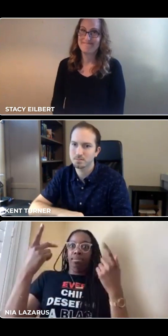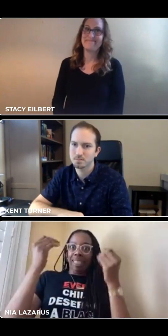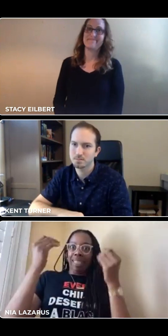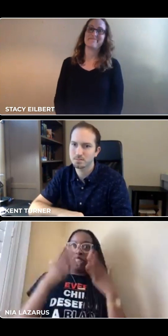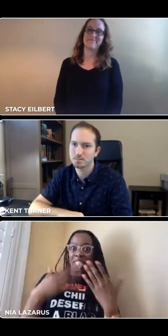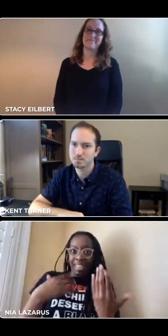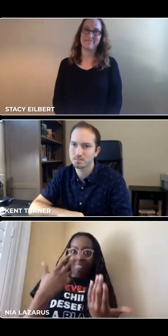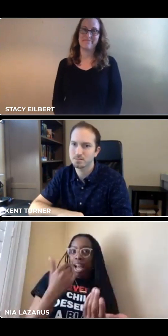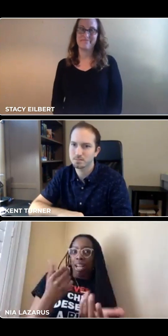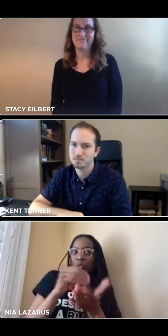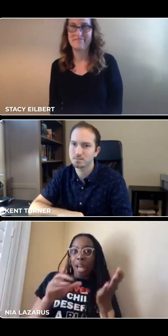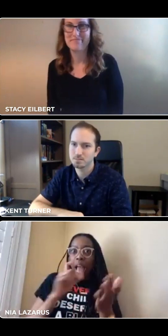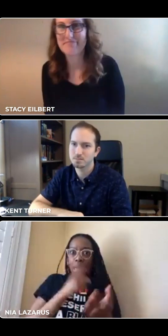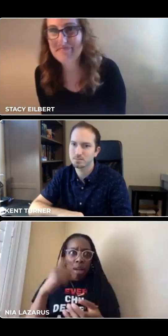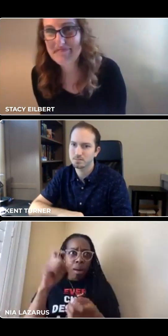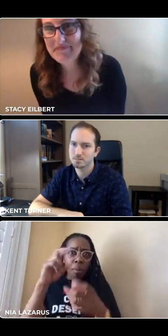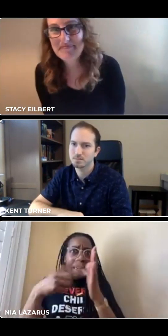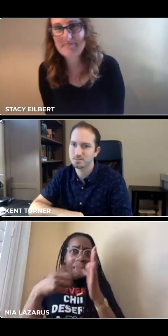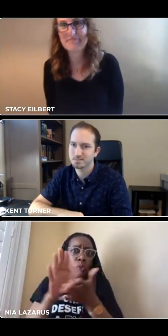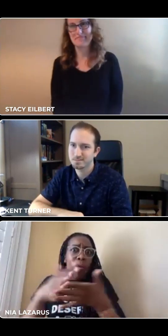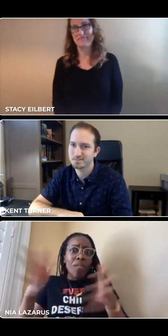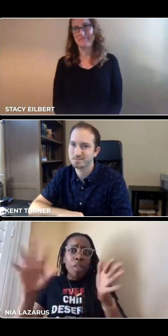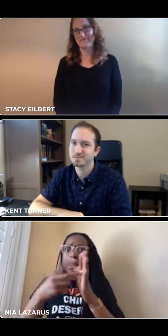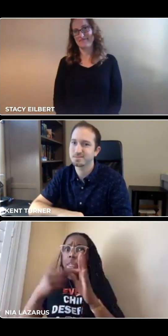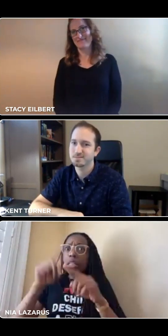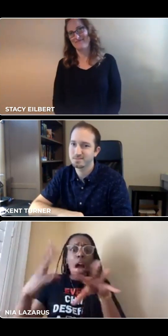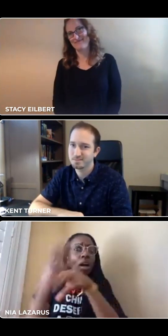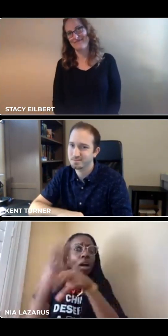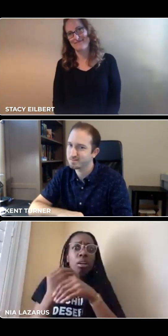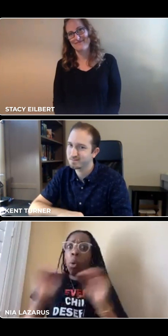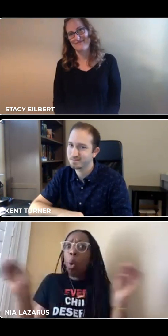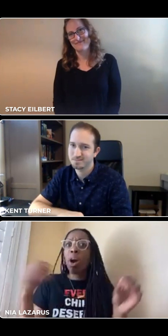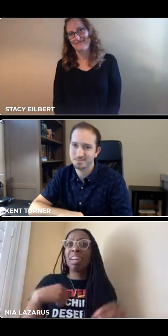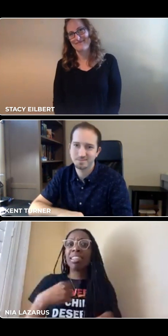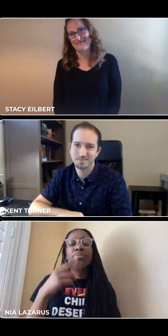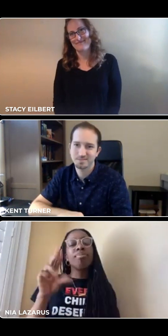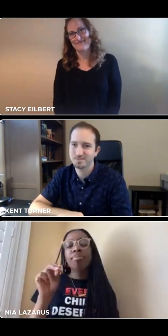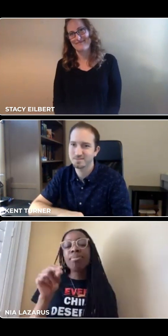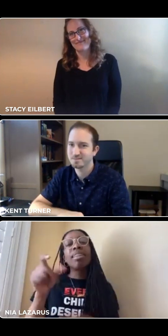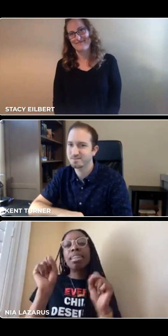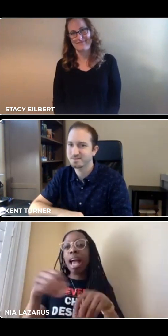shift and keep up with that, that's a lot in and of itself. I've seen some teachers